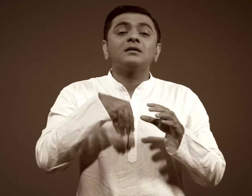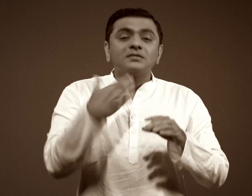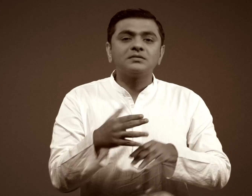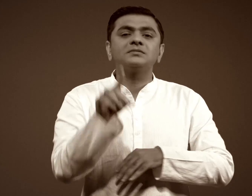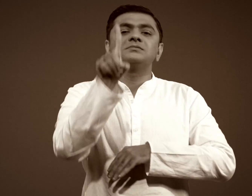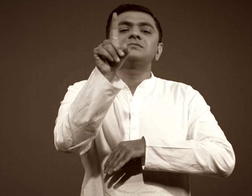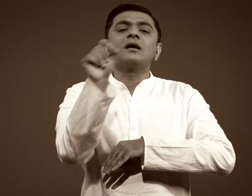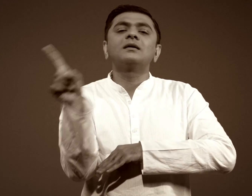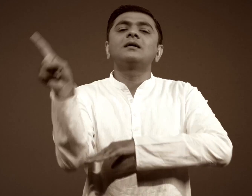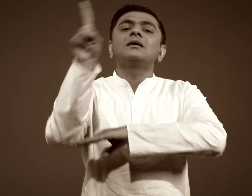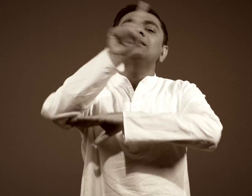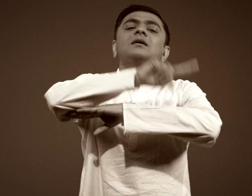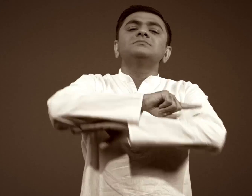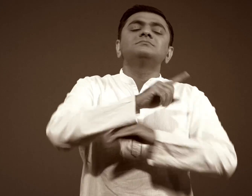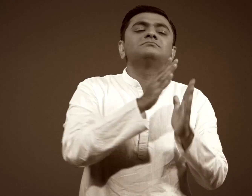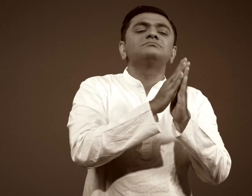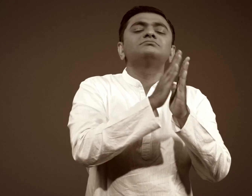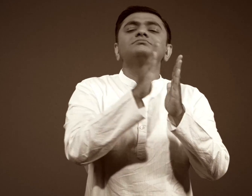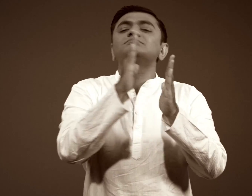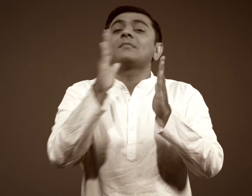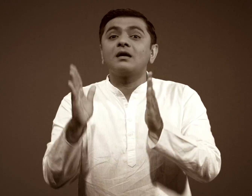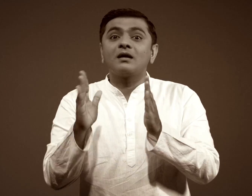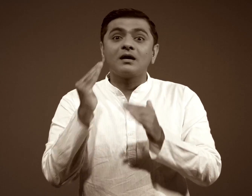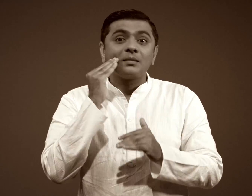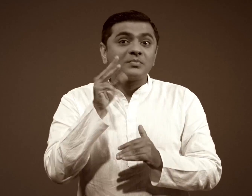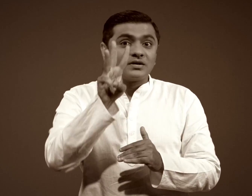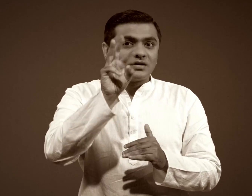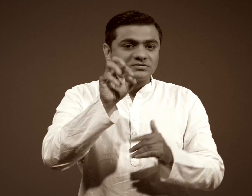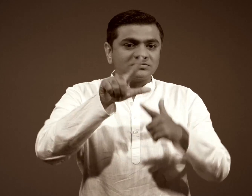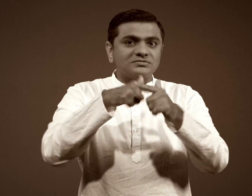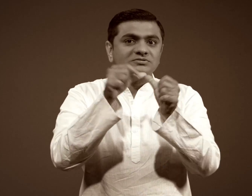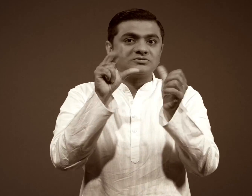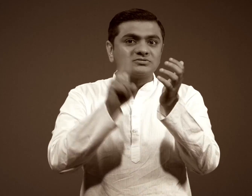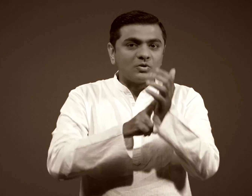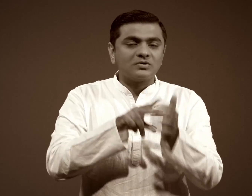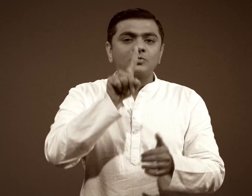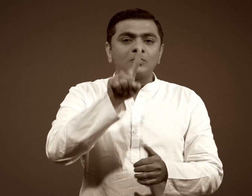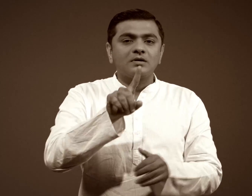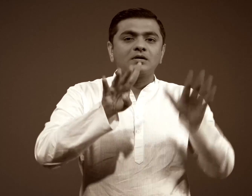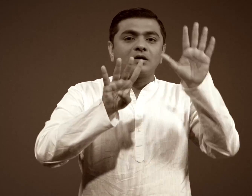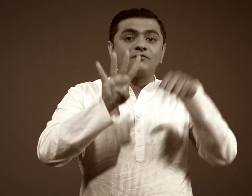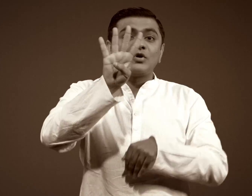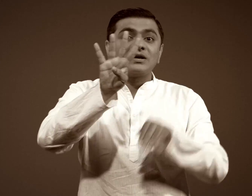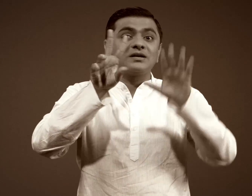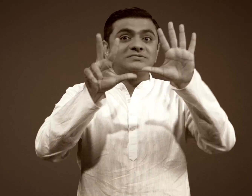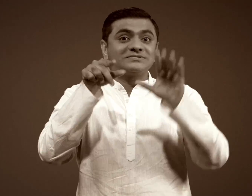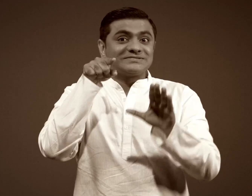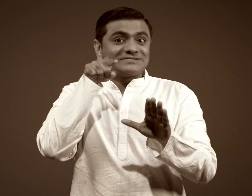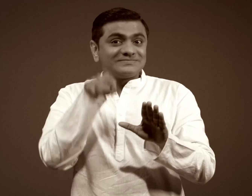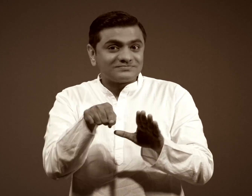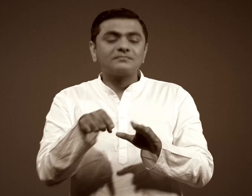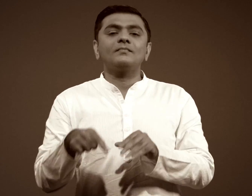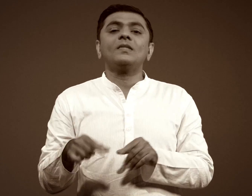10 days later on 30th January 1948,